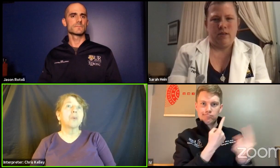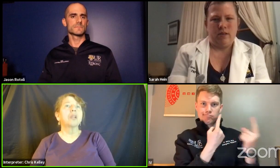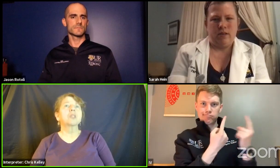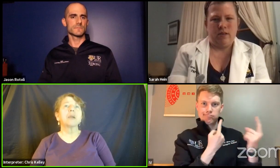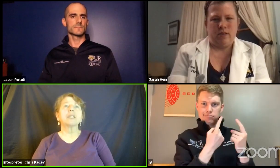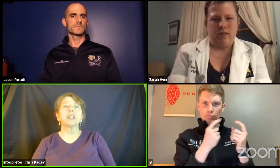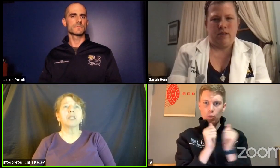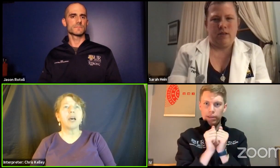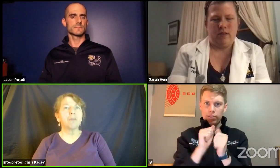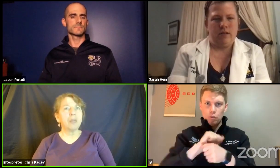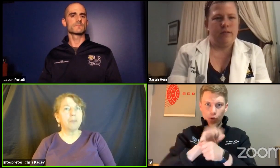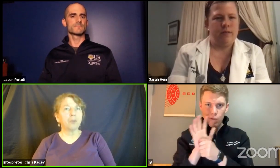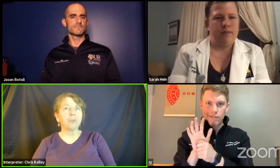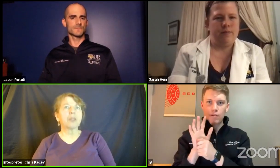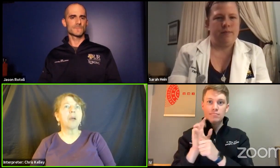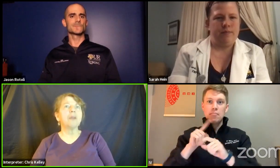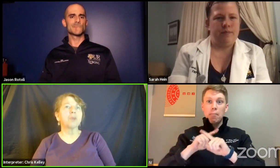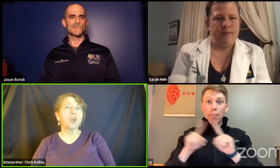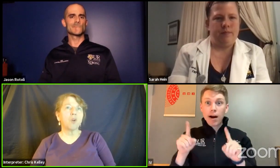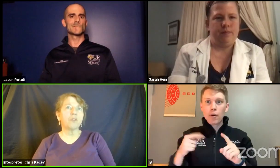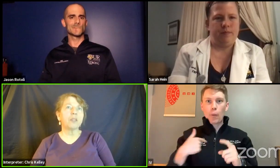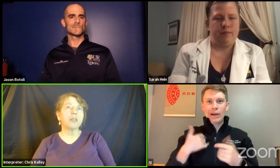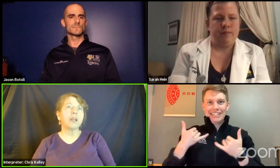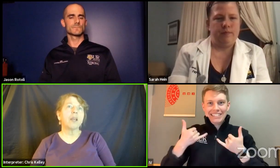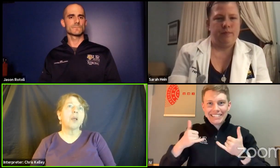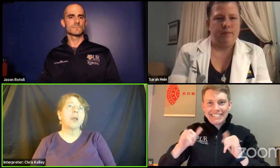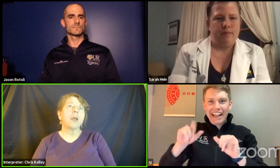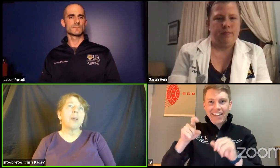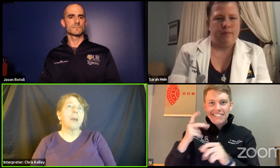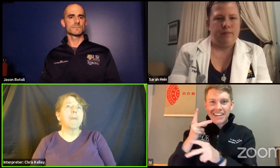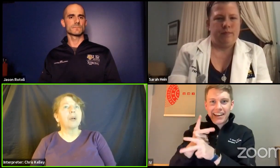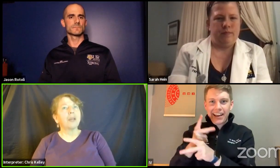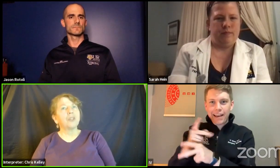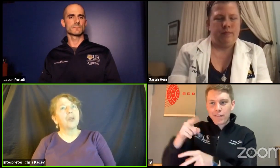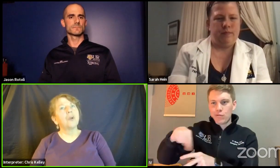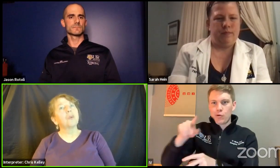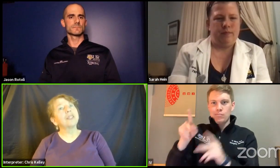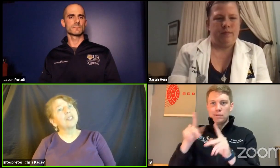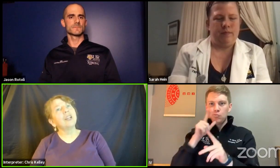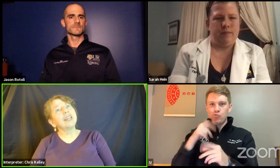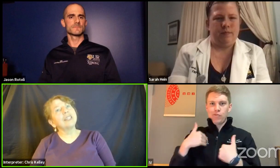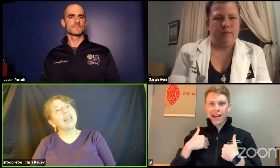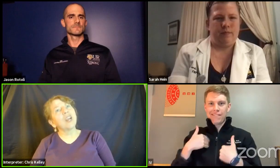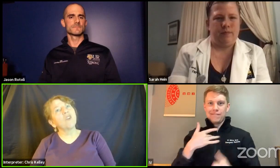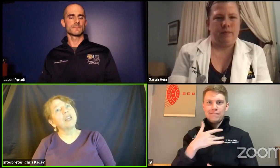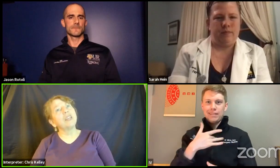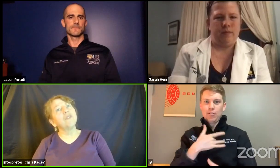postponed until we get to a different place.